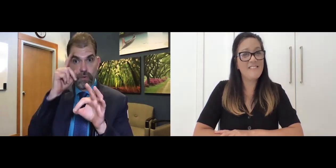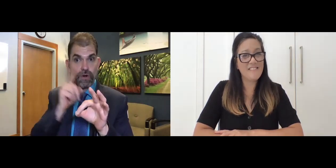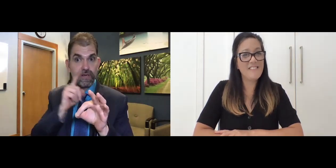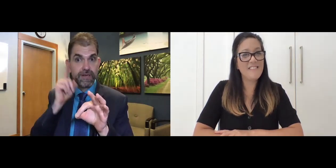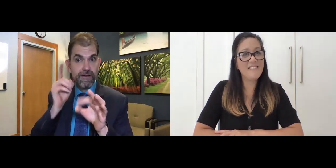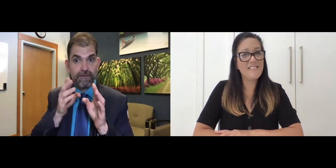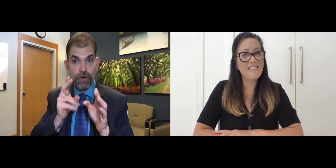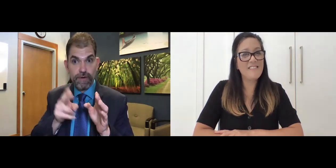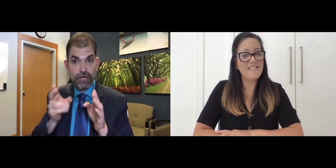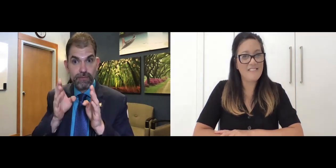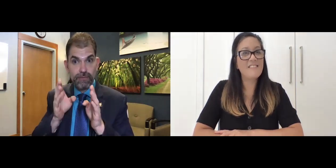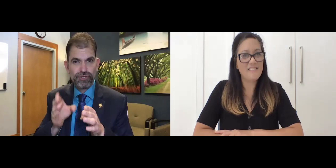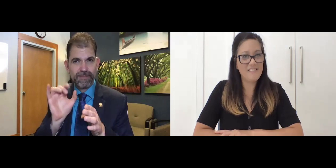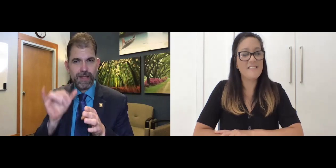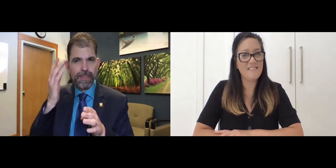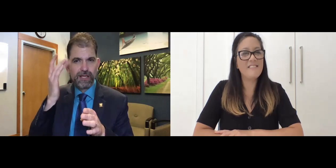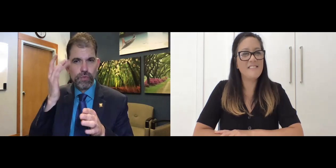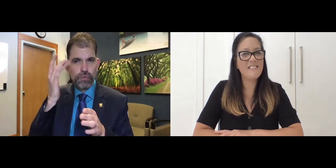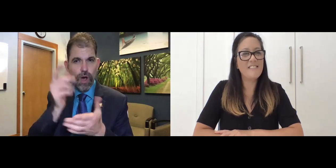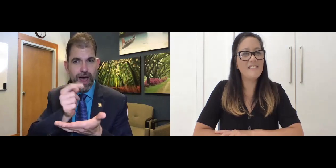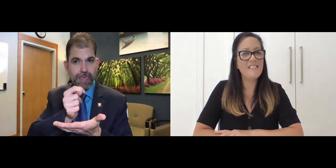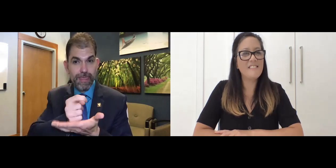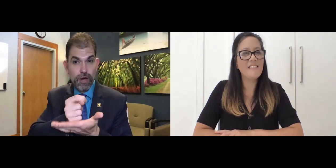The important thing for deaf and hard of hearing people to know